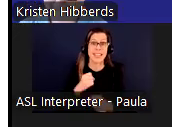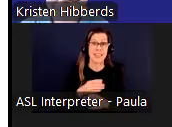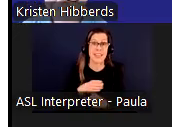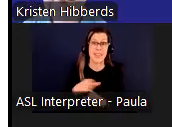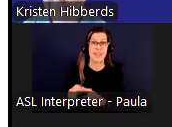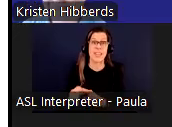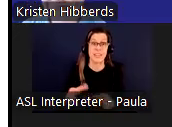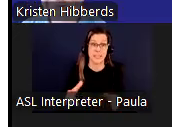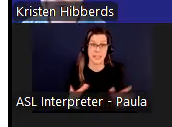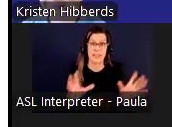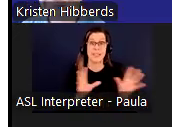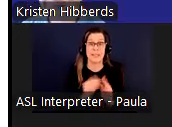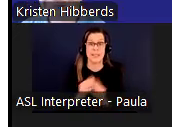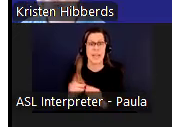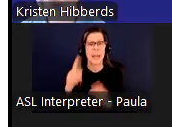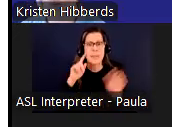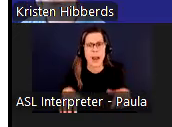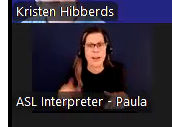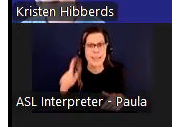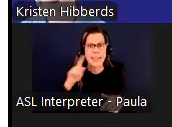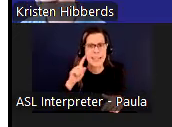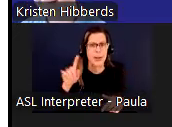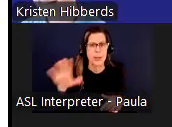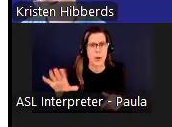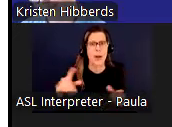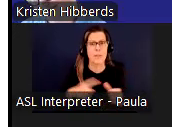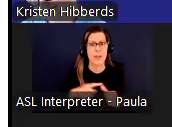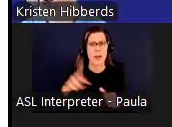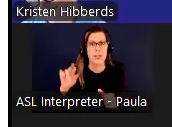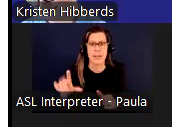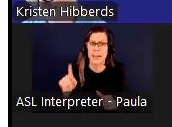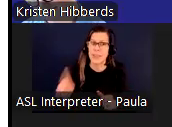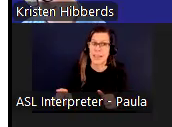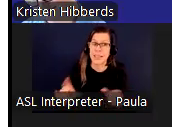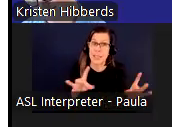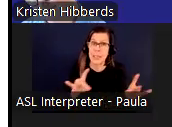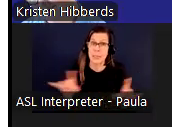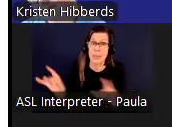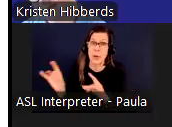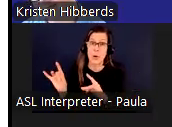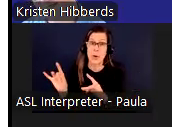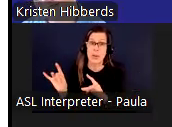Also shocked to hear that this is your first. This has gone very smooth and I some great conversations.